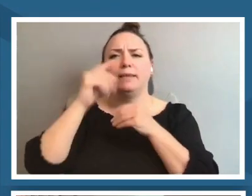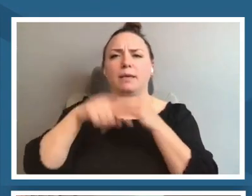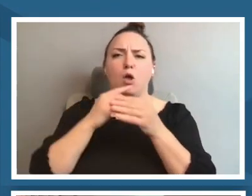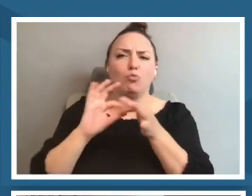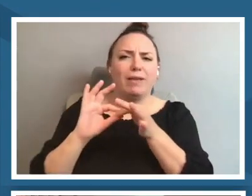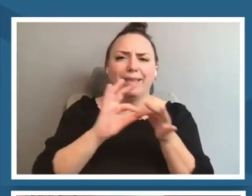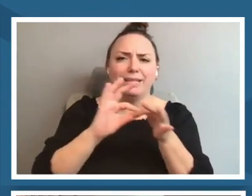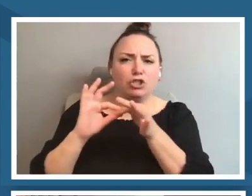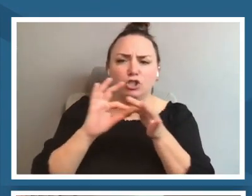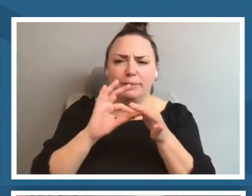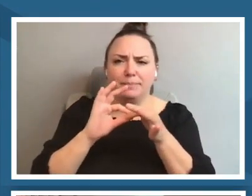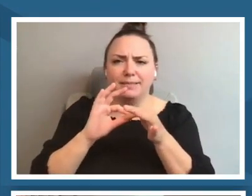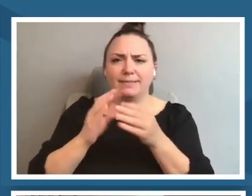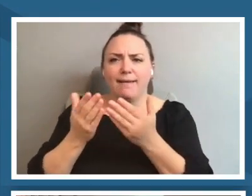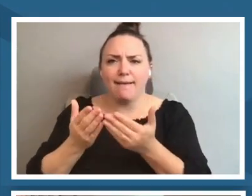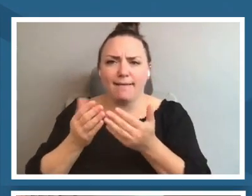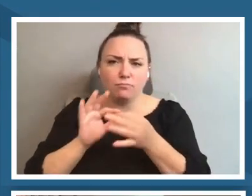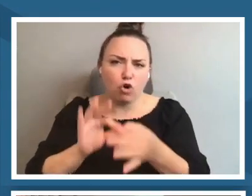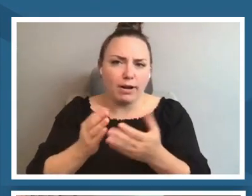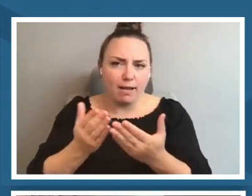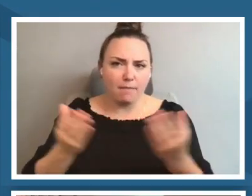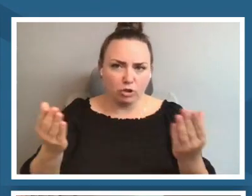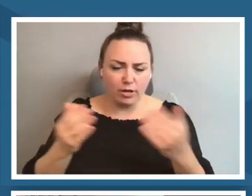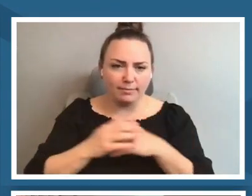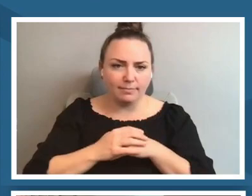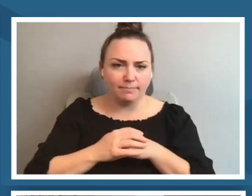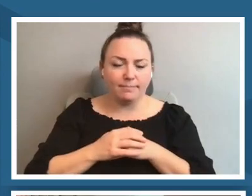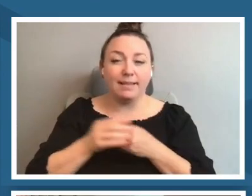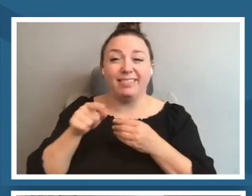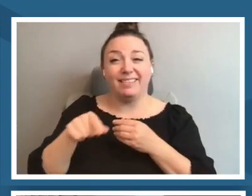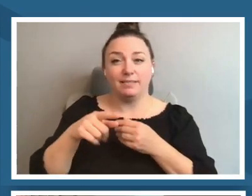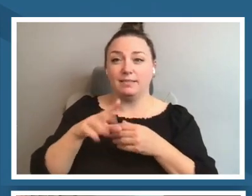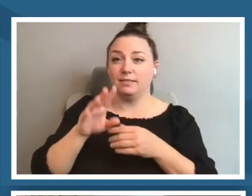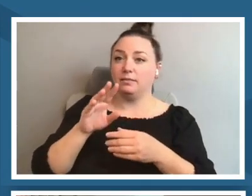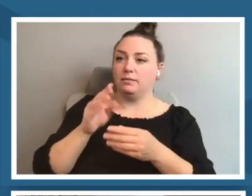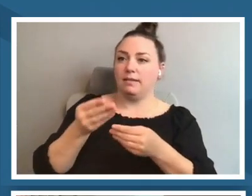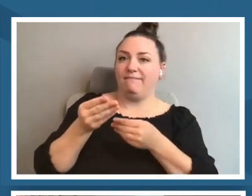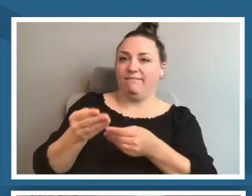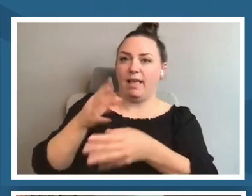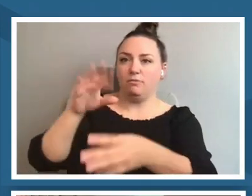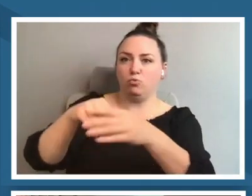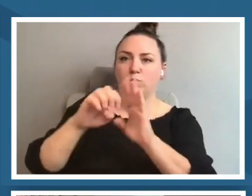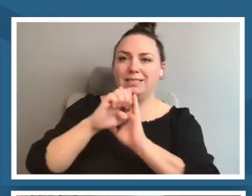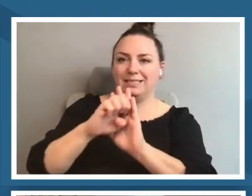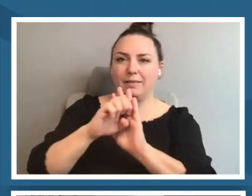this is fed into an exhibit that is going to